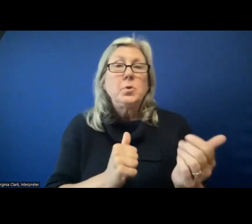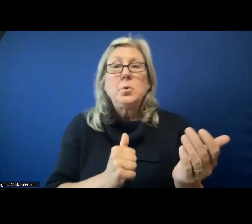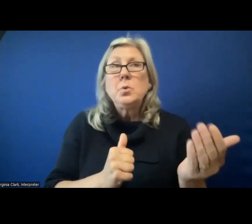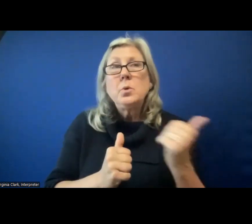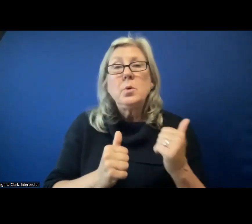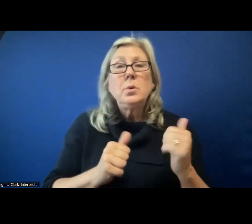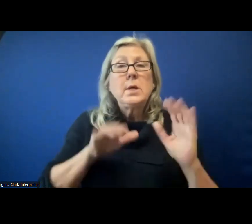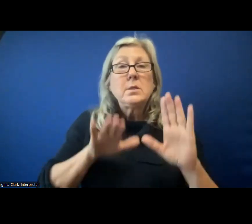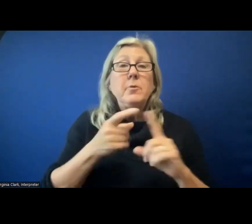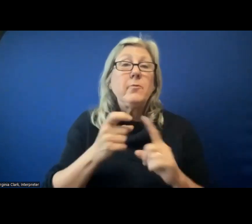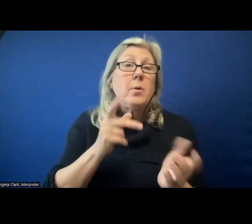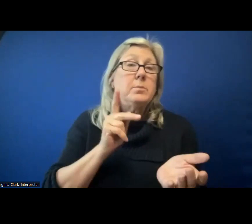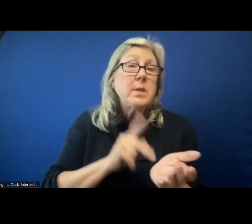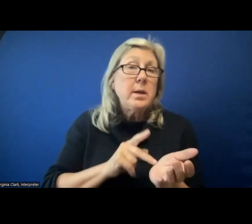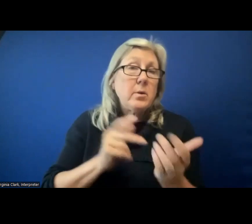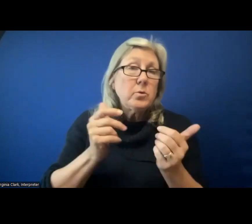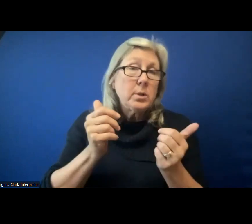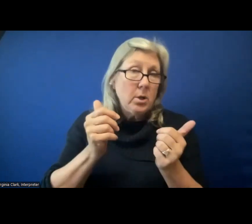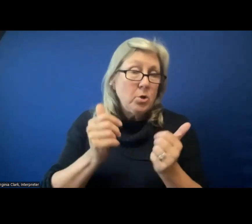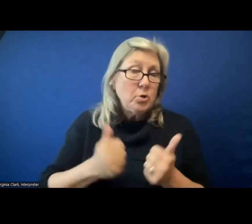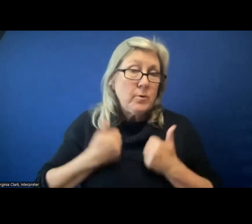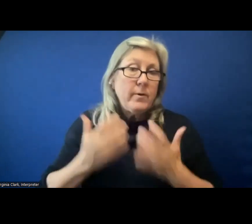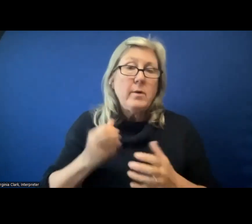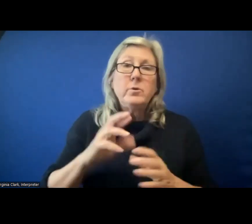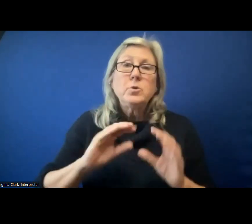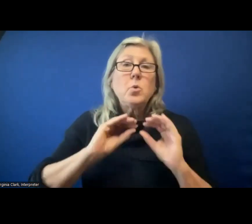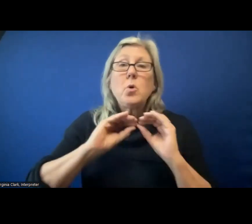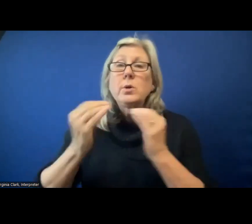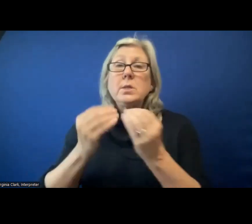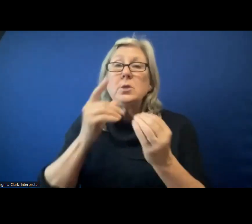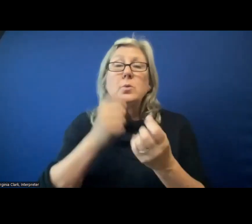psychiatric survivors or the organizations who advocate on our behalf.